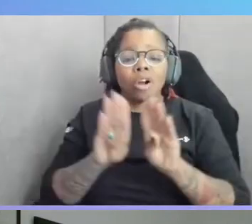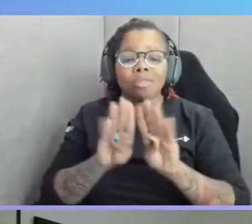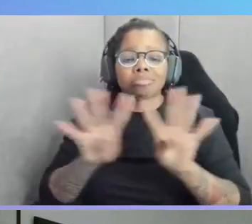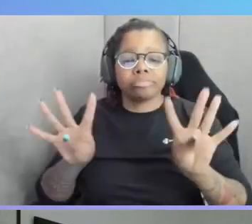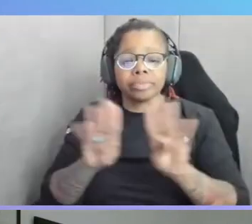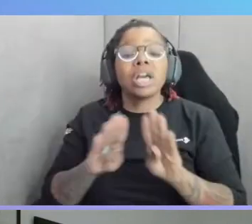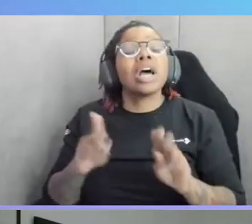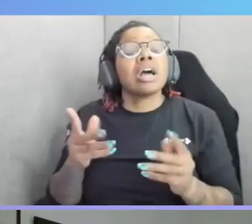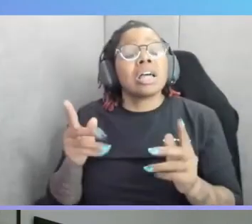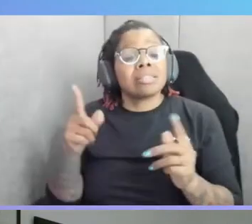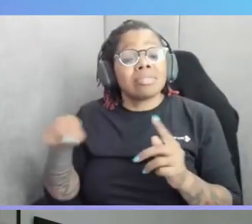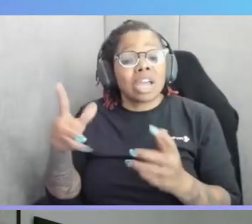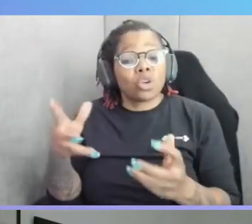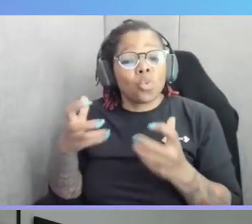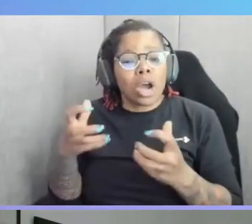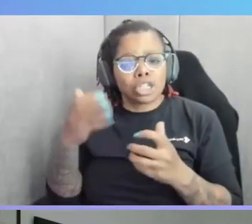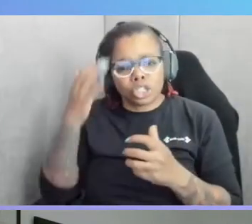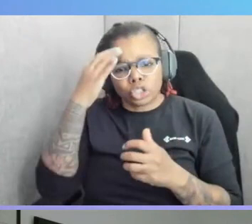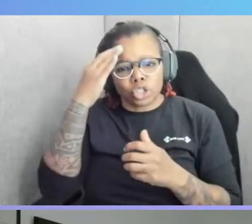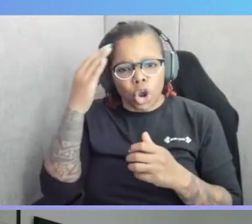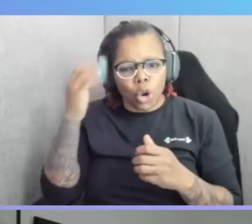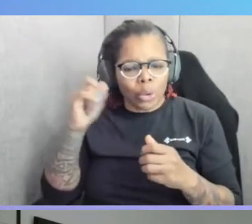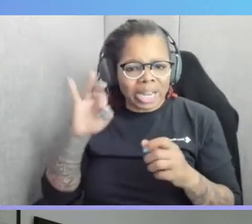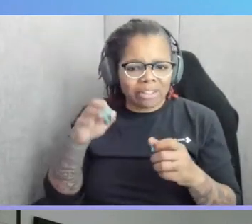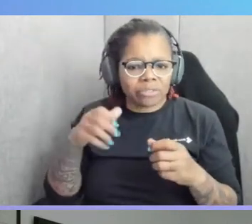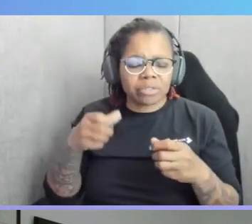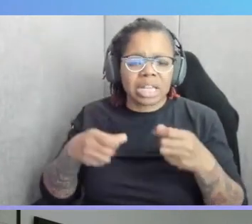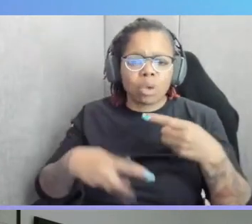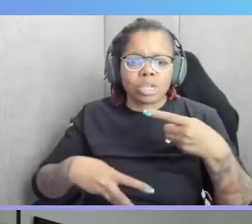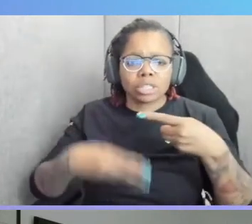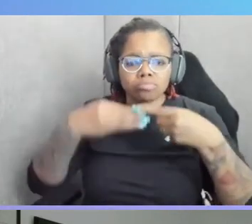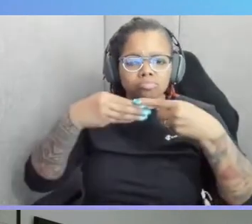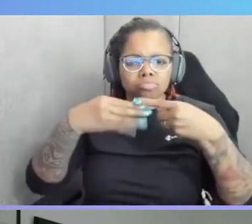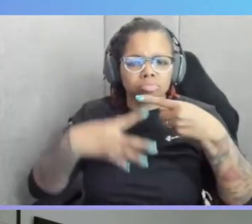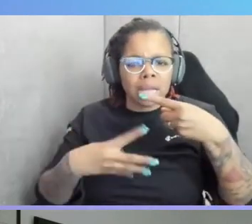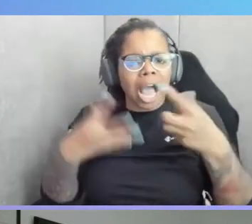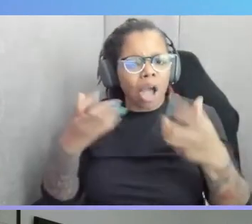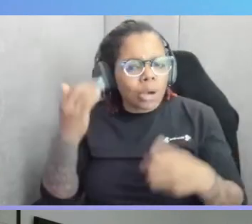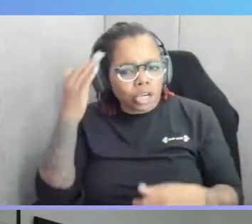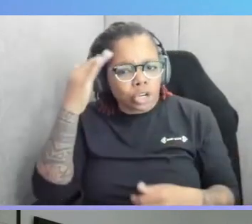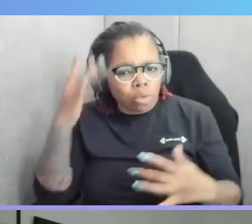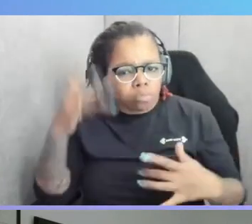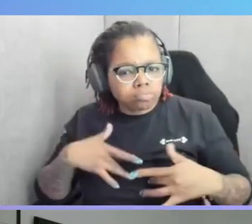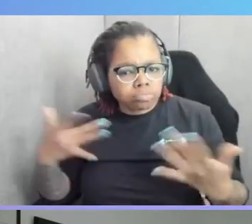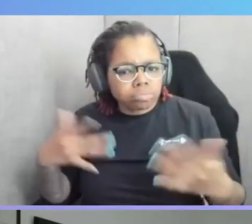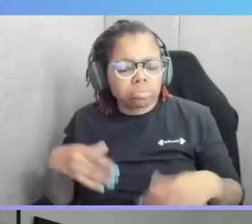the accordion. So quote I would want to hear the state if I hear